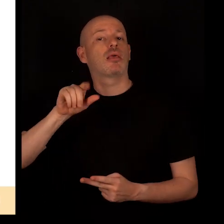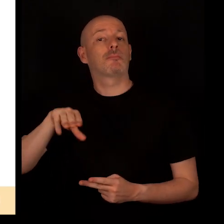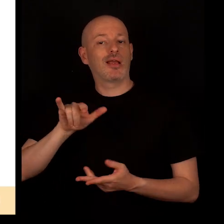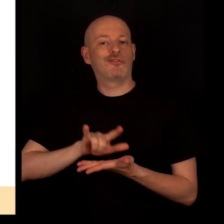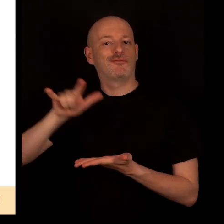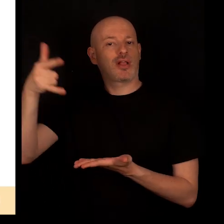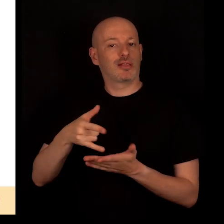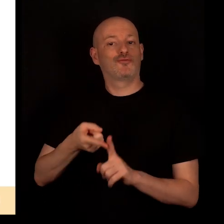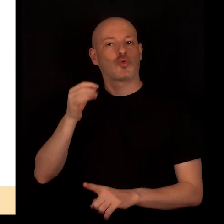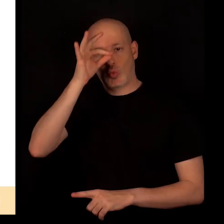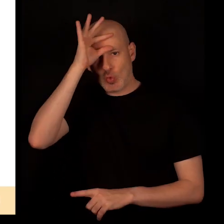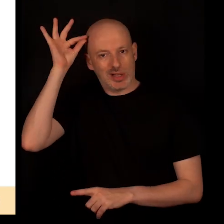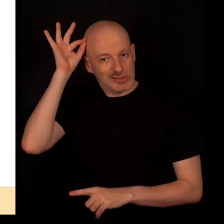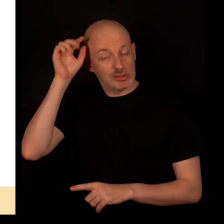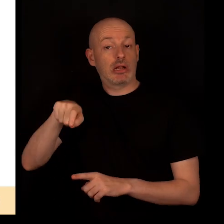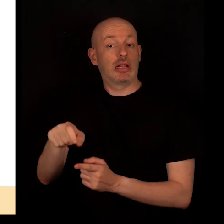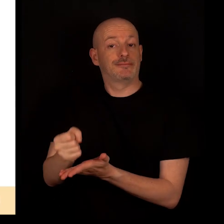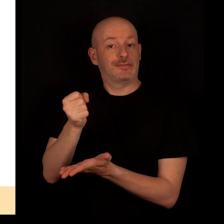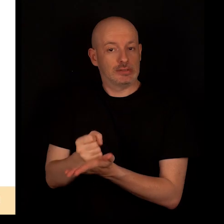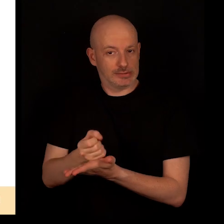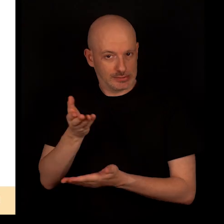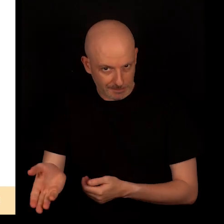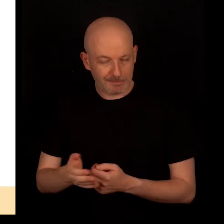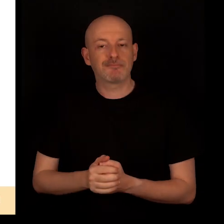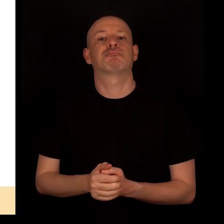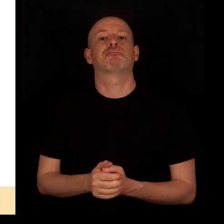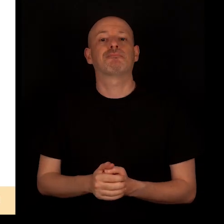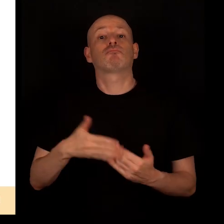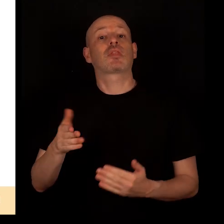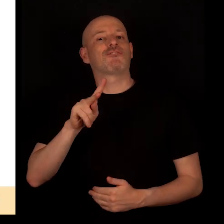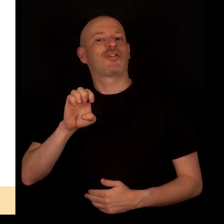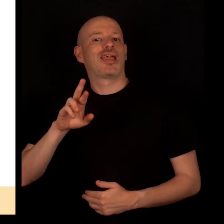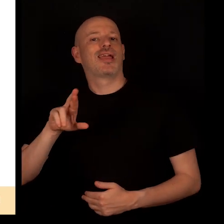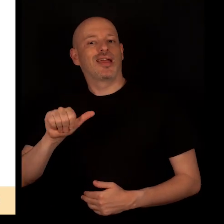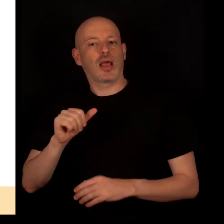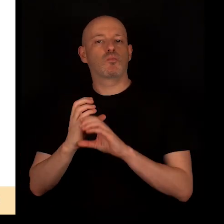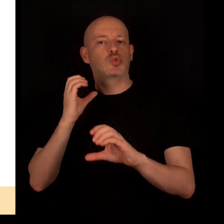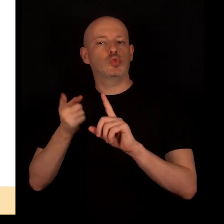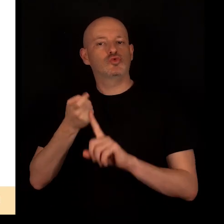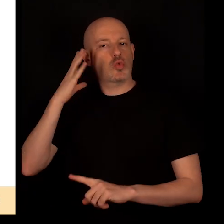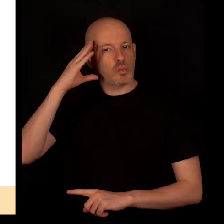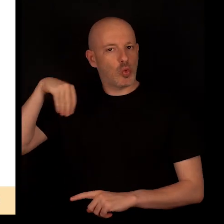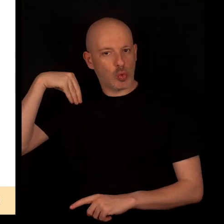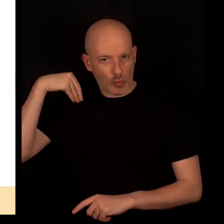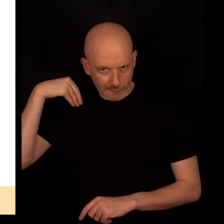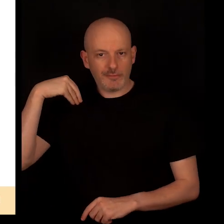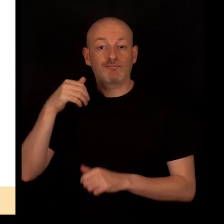We have Salma that takes a flight from Tunisia and needs a visa and they will also have Vera, who takes a bus from Moldova,